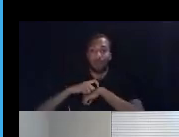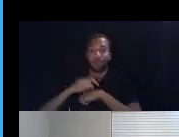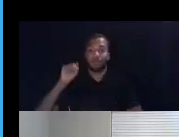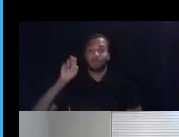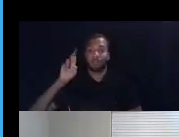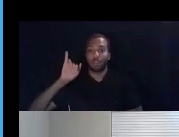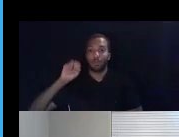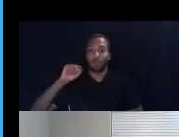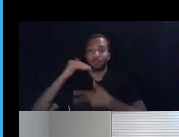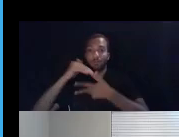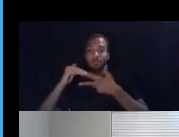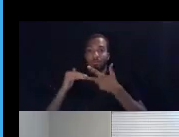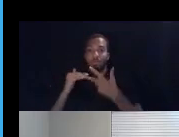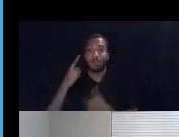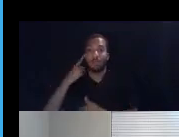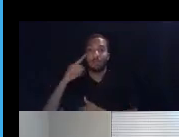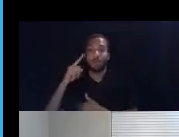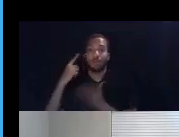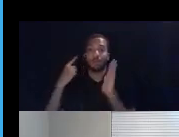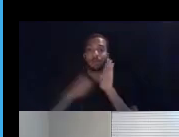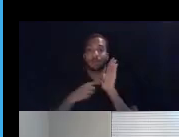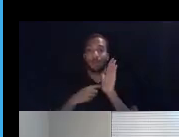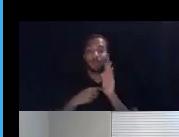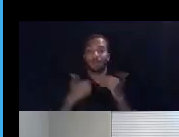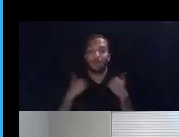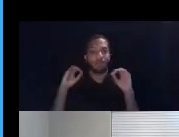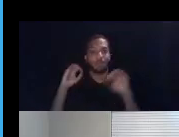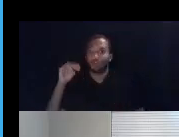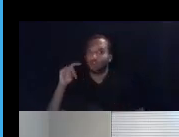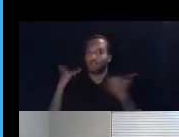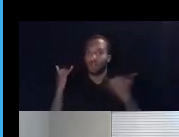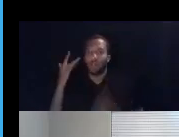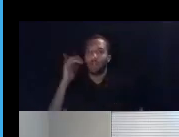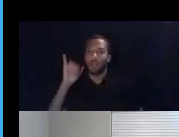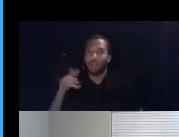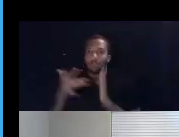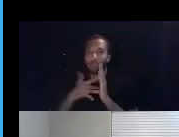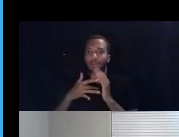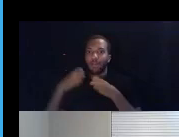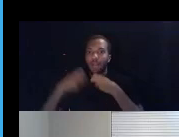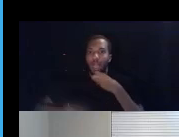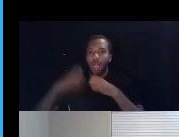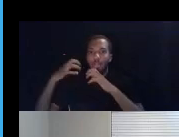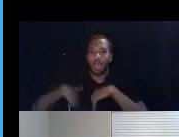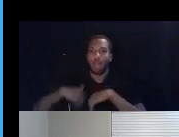Like for example, there was one chat today. Why was that? So we're always learning and improving. So if you have any feedback for us,